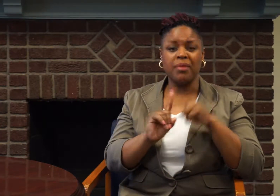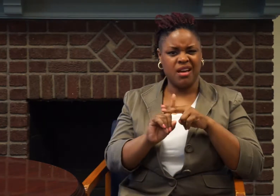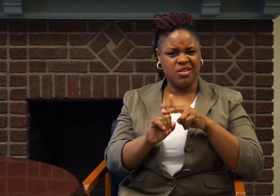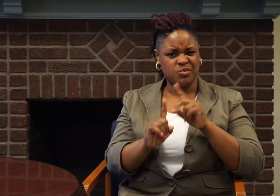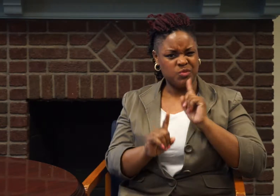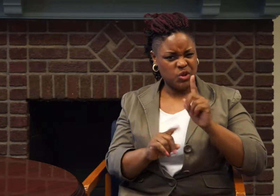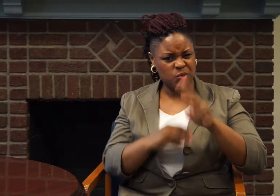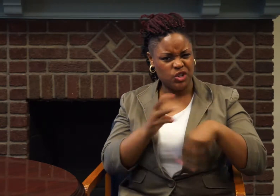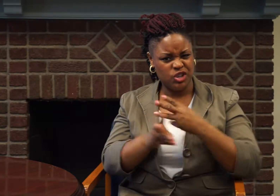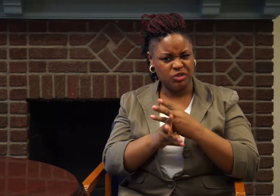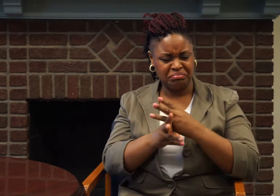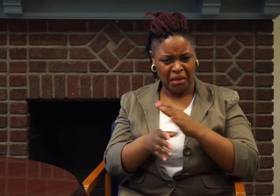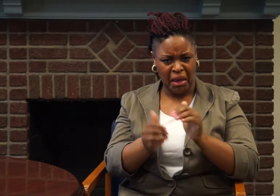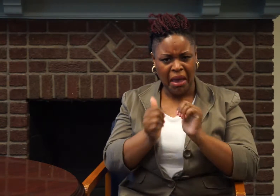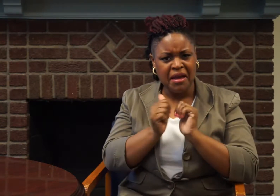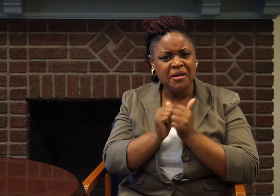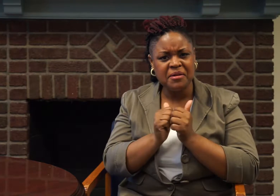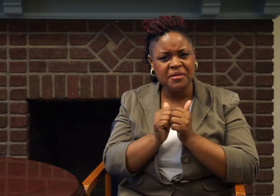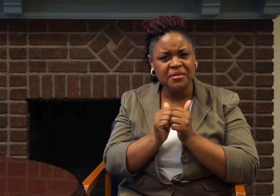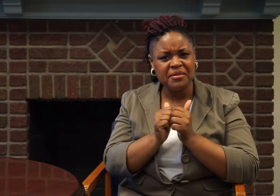How do they apply to things in the real world?